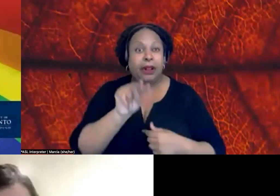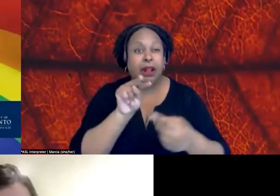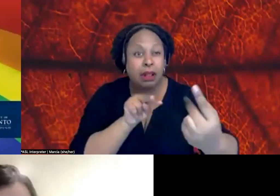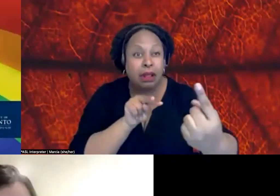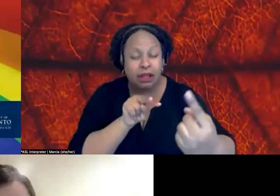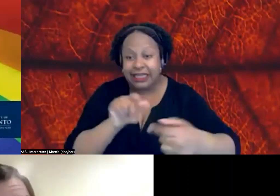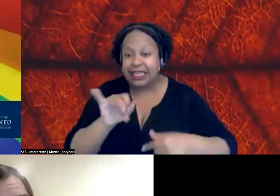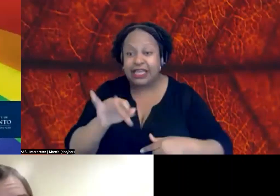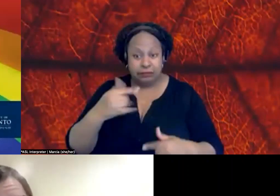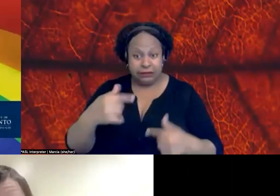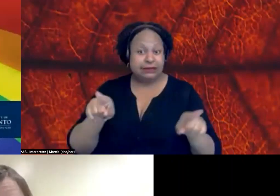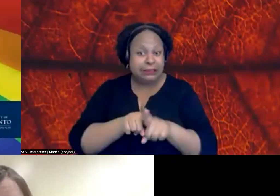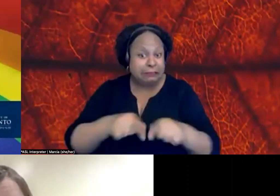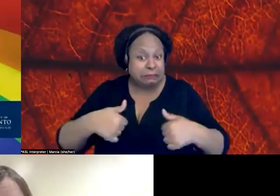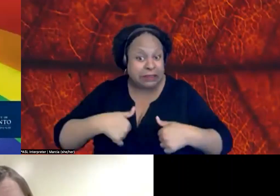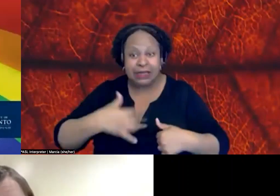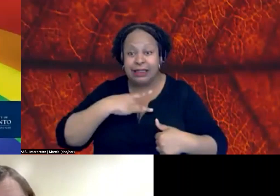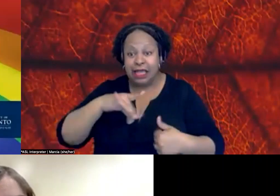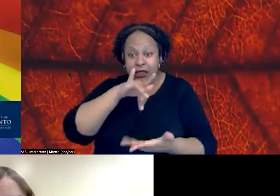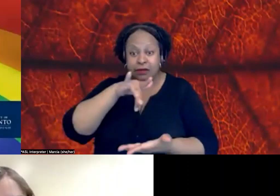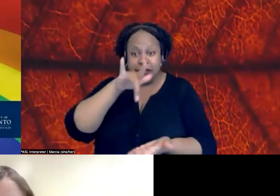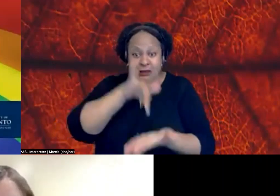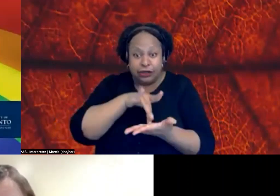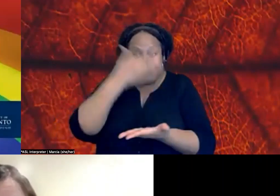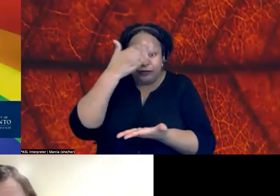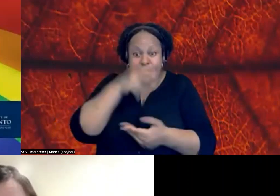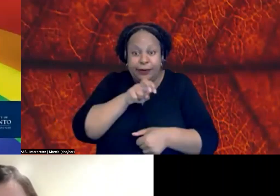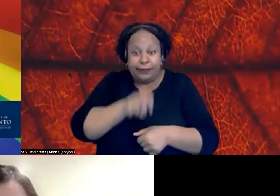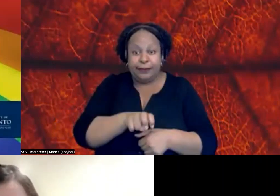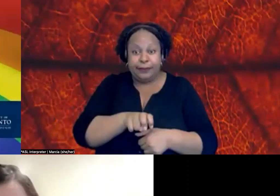But that technology was absolutely incredible.